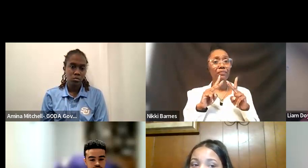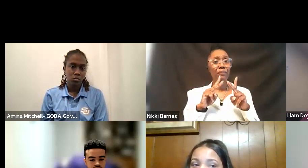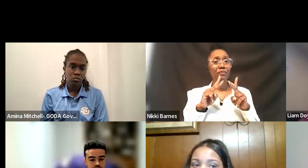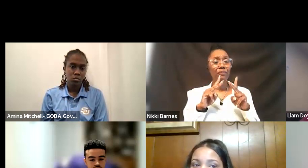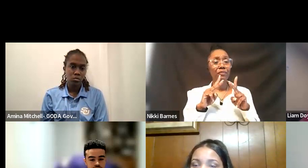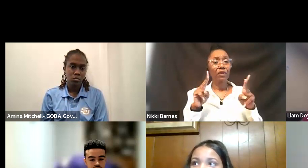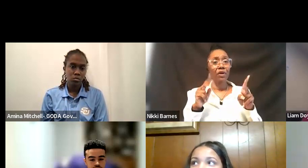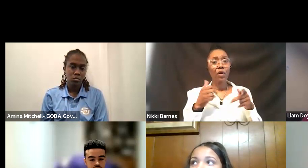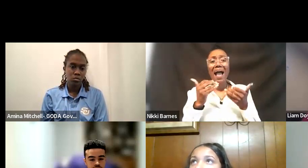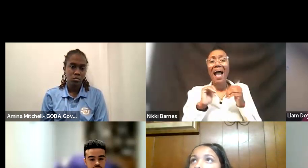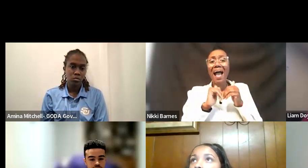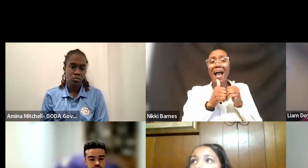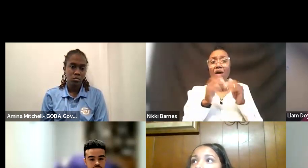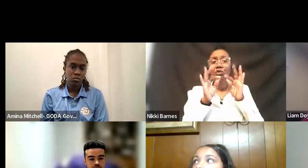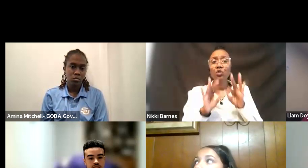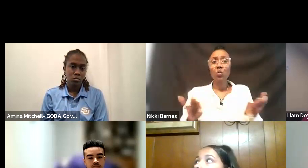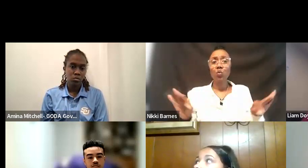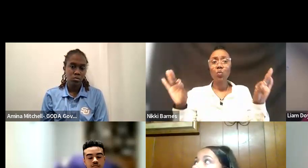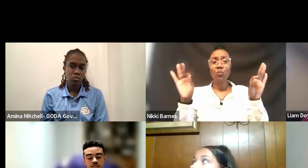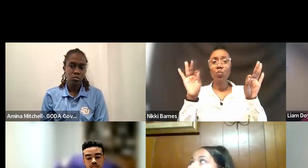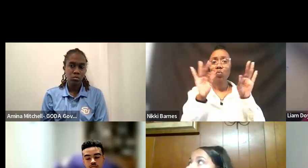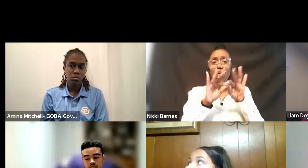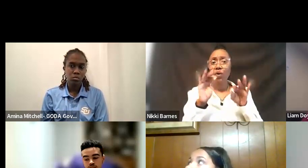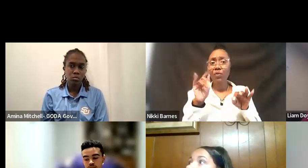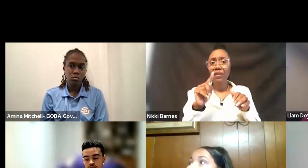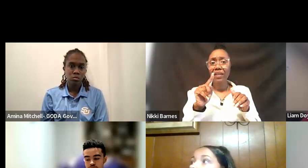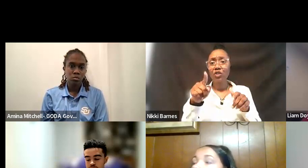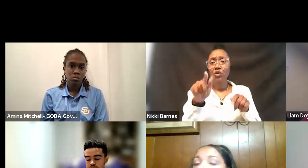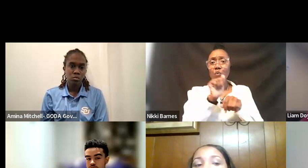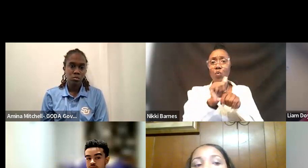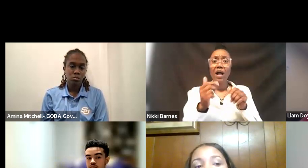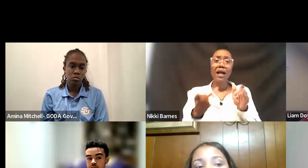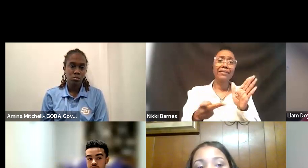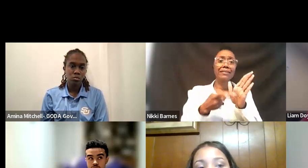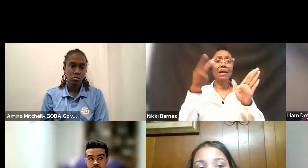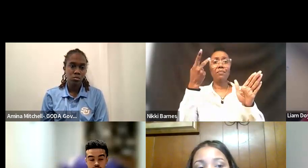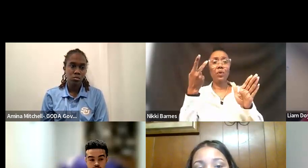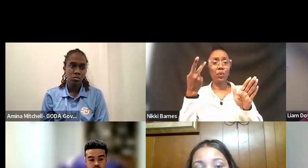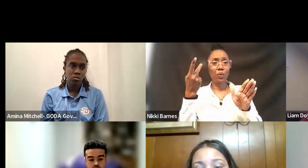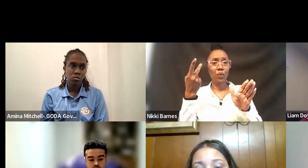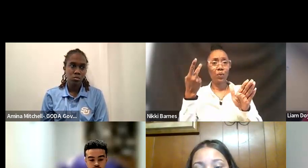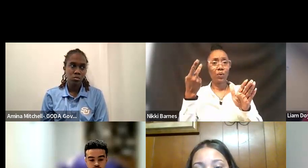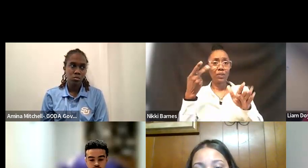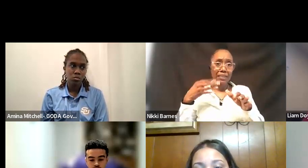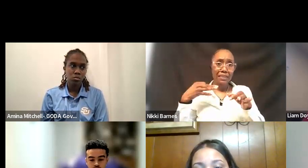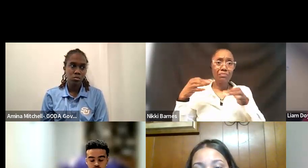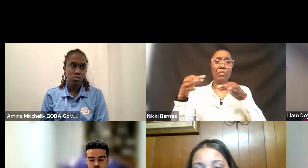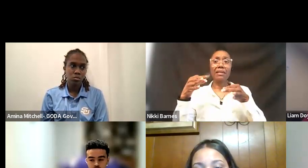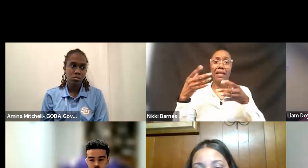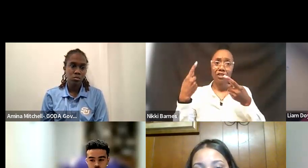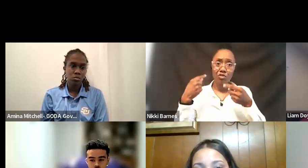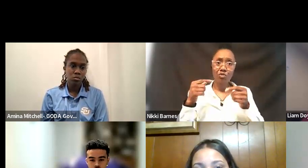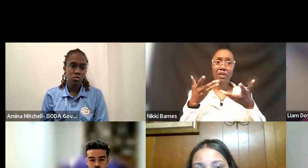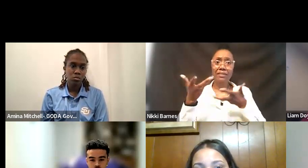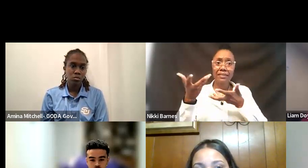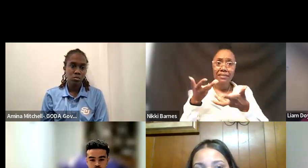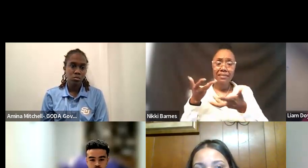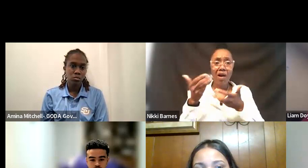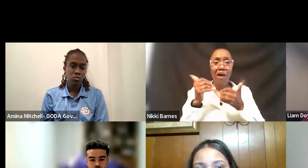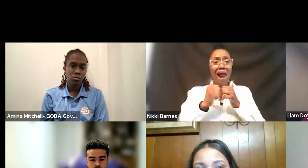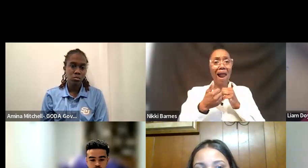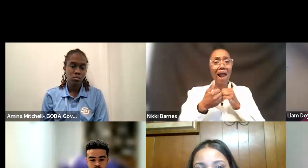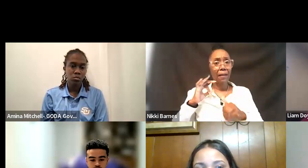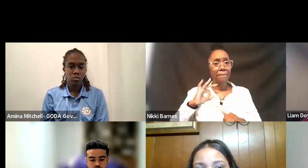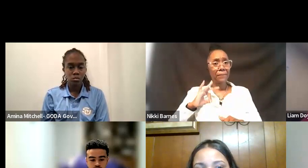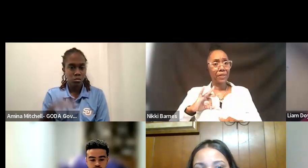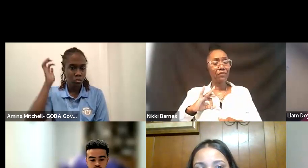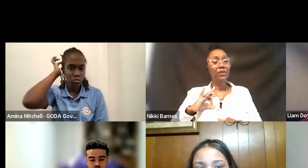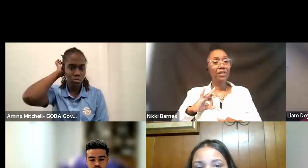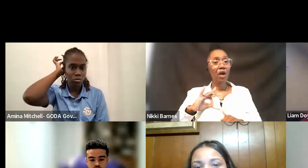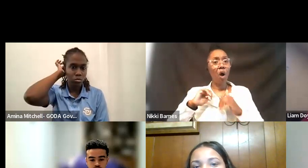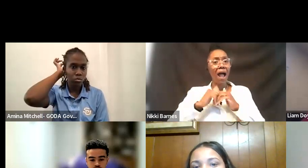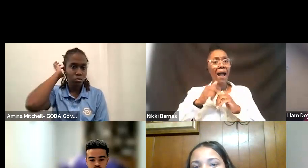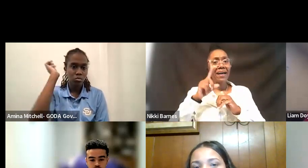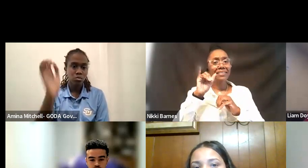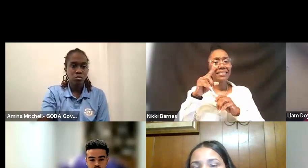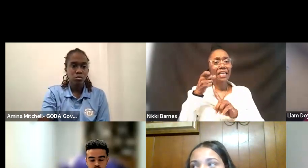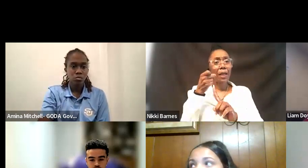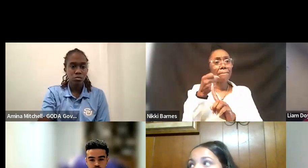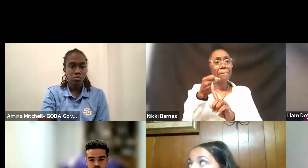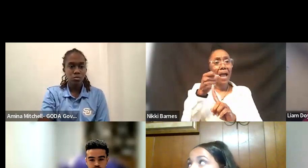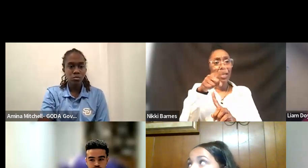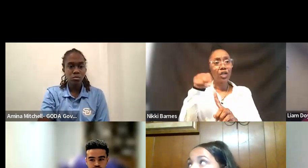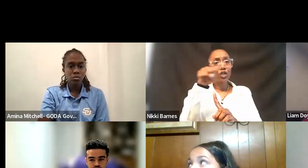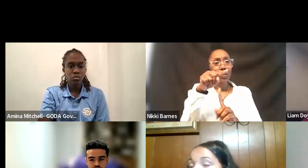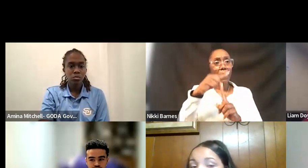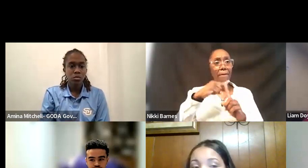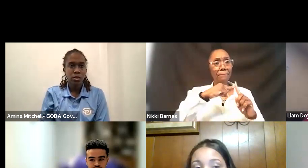How is that extra effort, you know, worth the. How is that beneficial or how is it impacted you in a positive way?